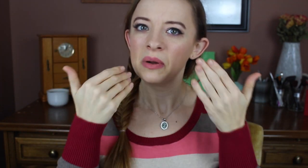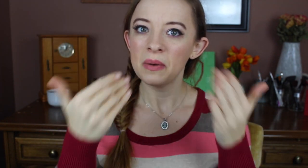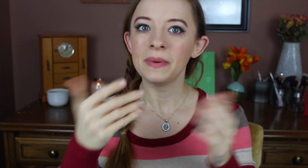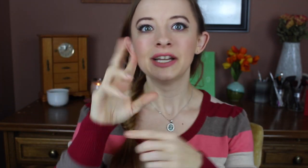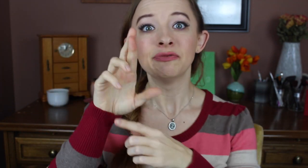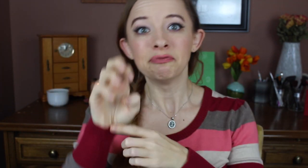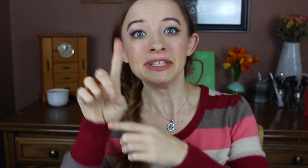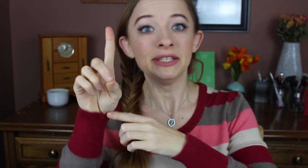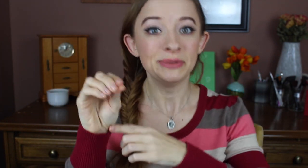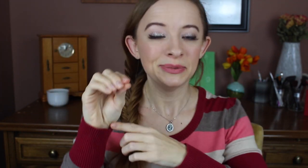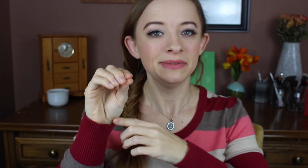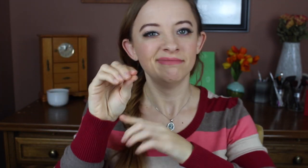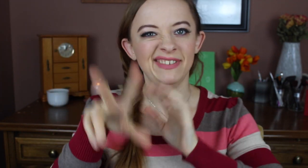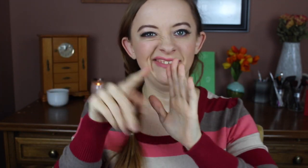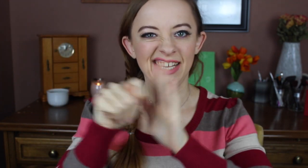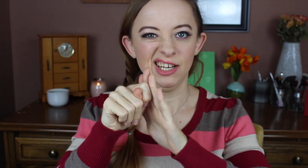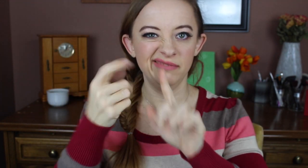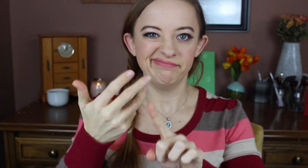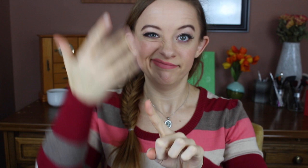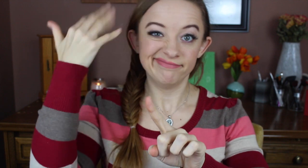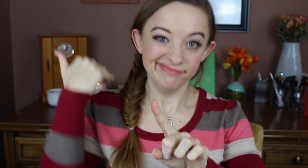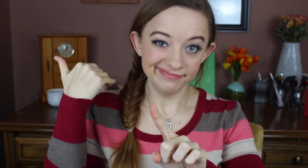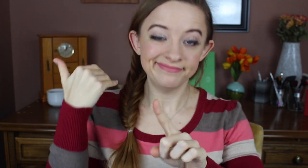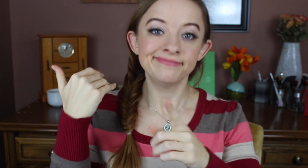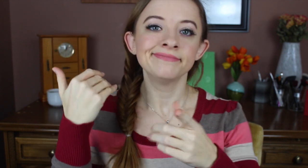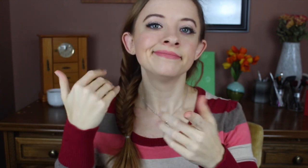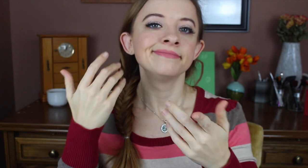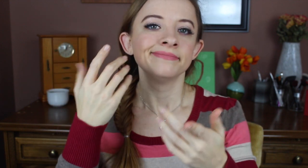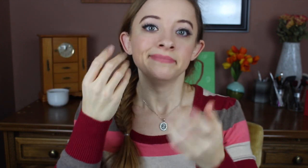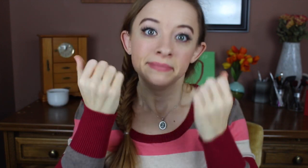So today I'm gonna go ahead and re-do a video that I did a while